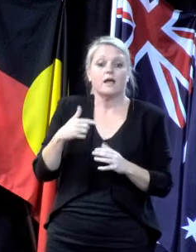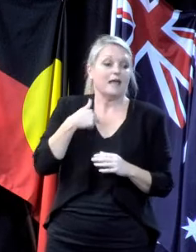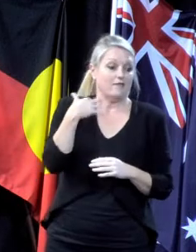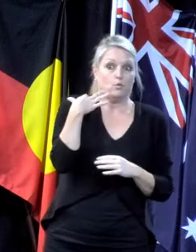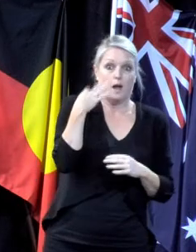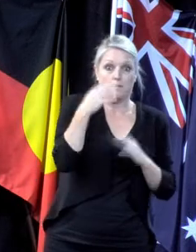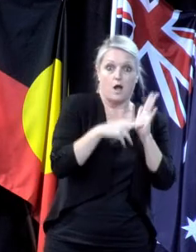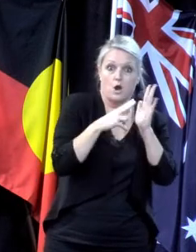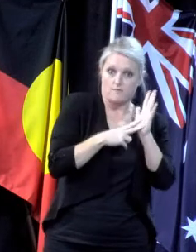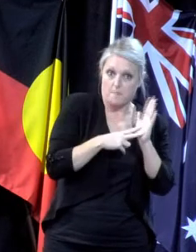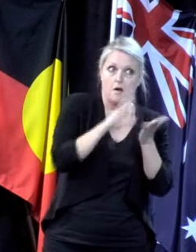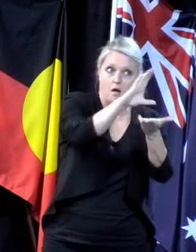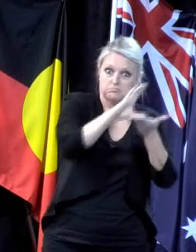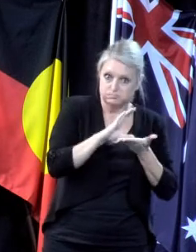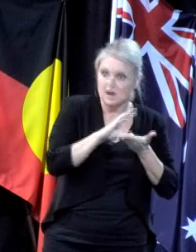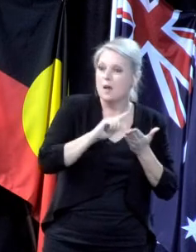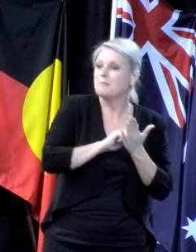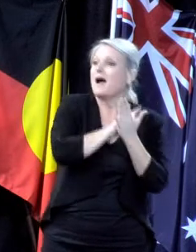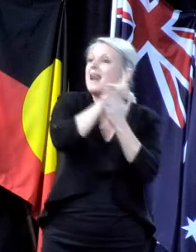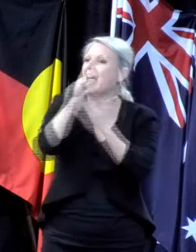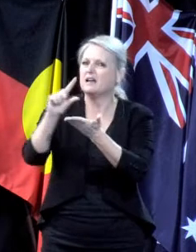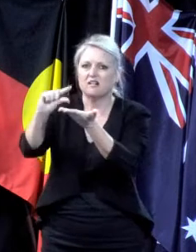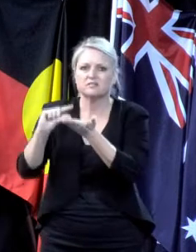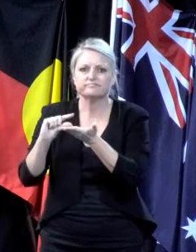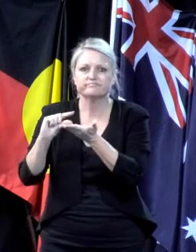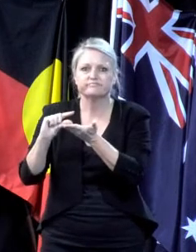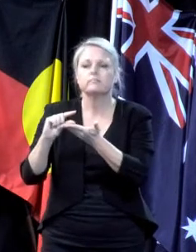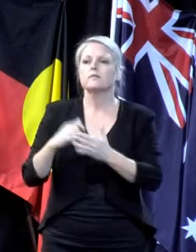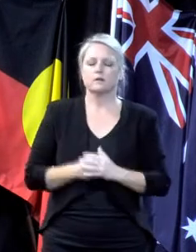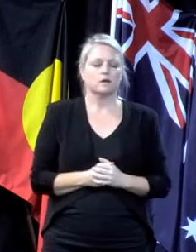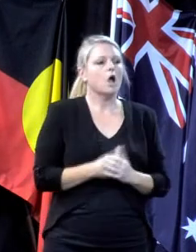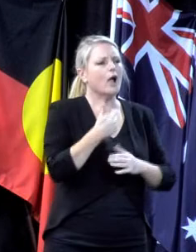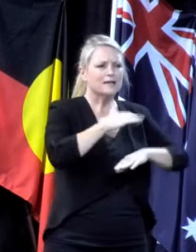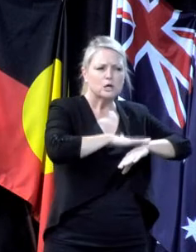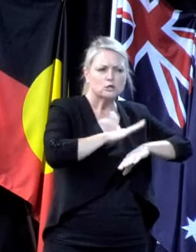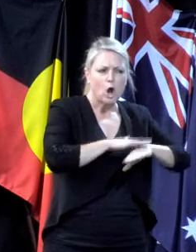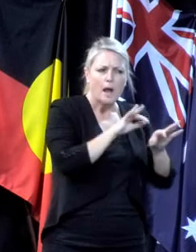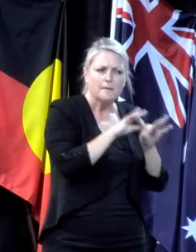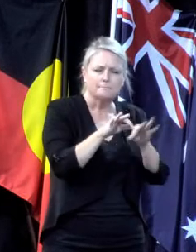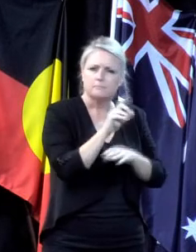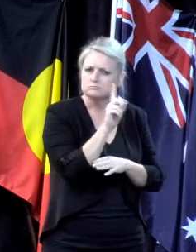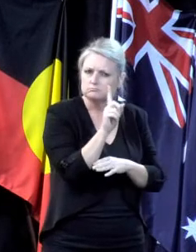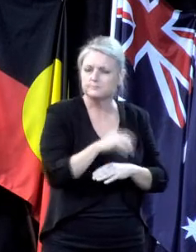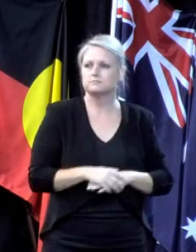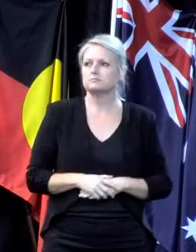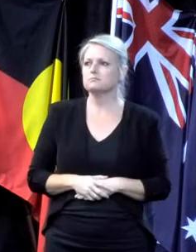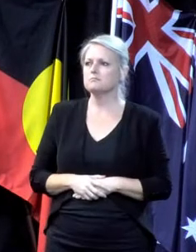And are you able to give a sense of the time lag? Oh, no. I think there would be a set date